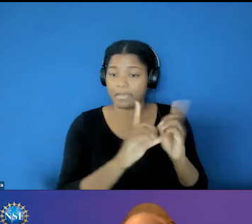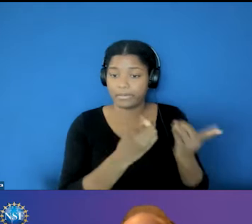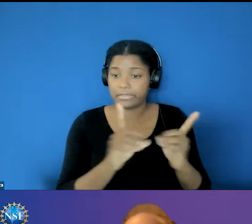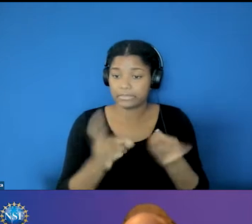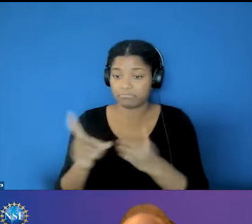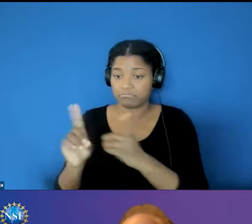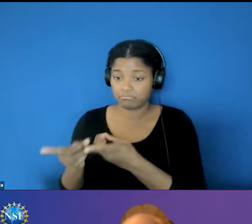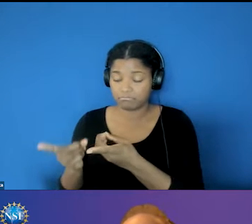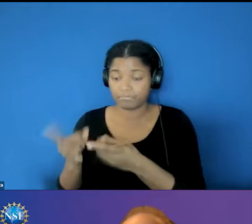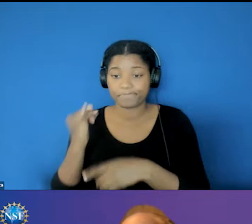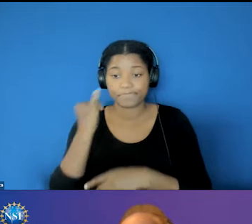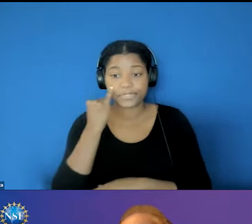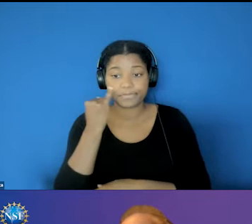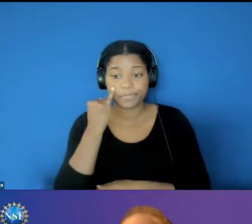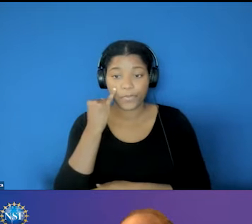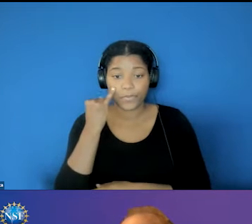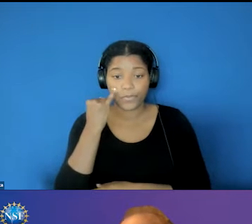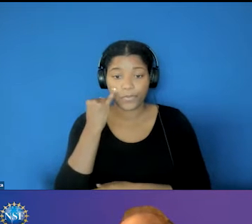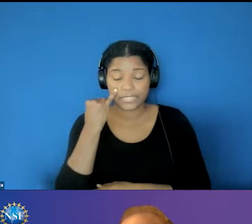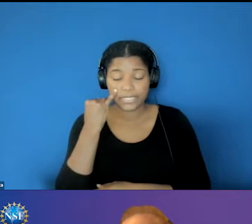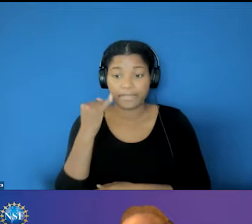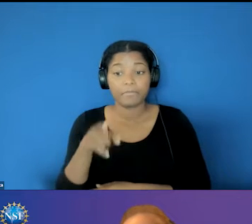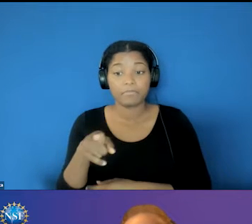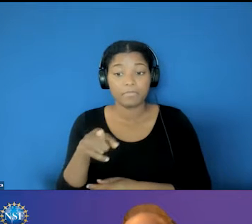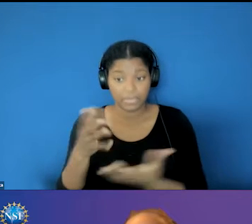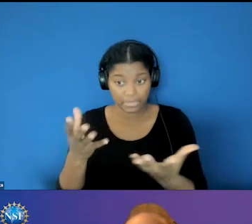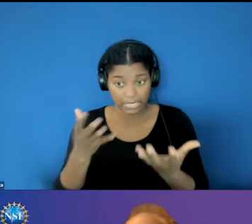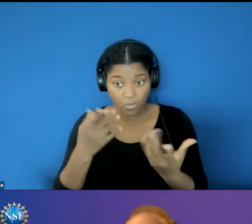in order to make a reasonable success rate, will fund,